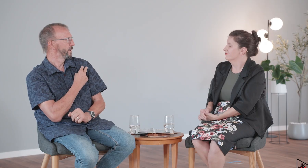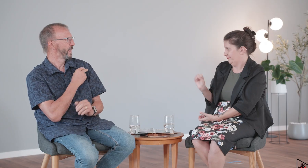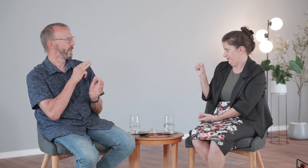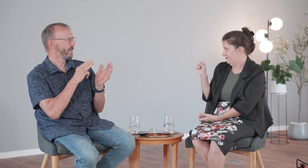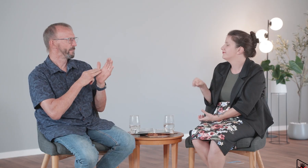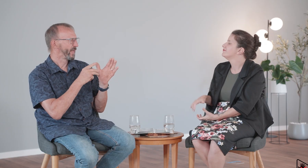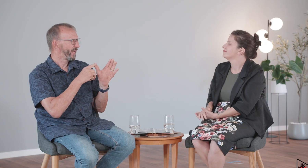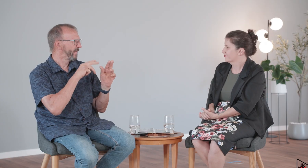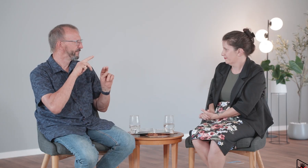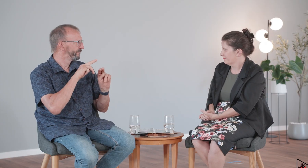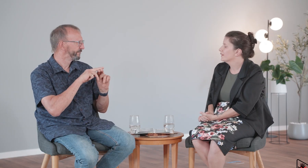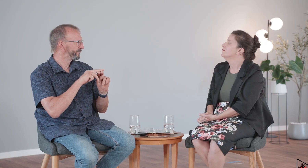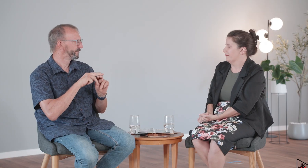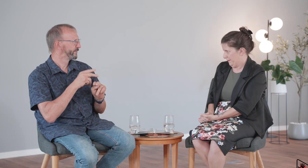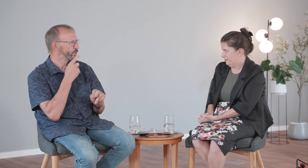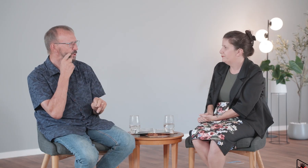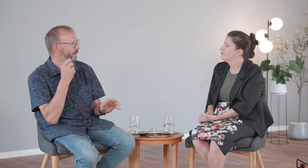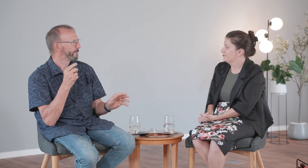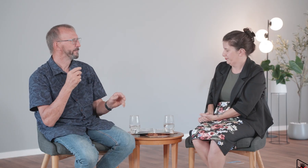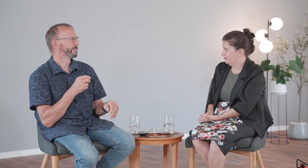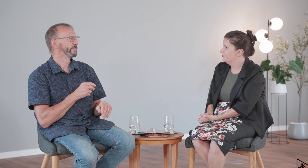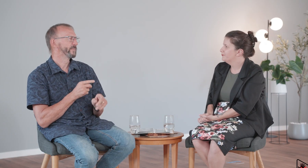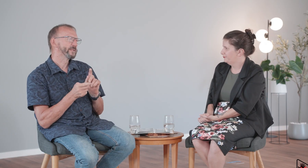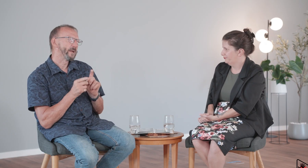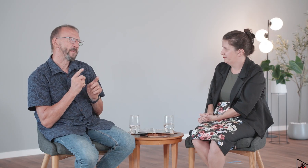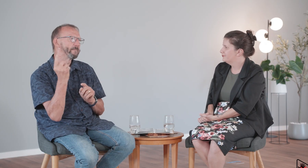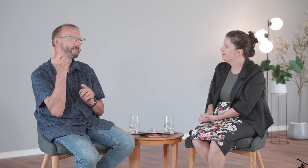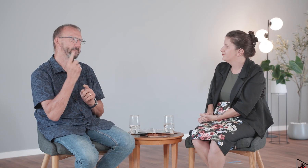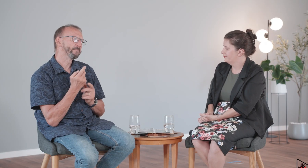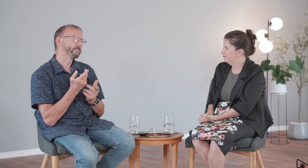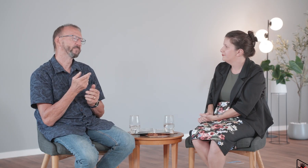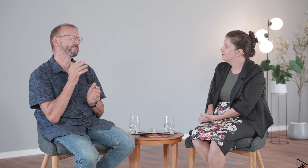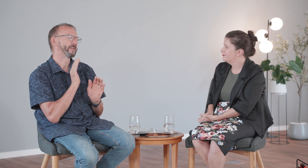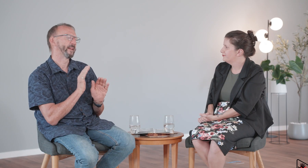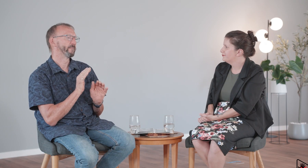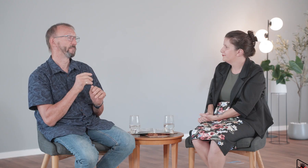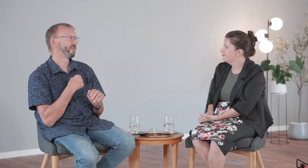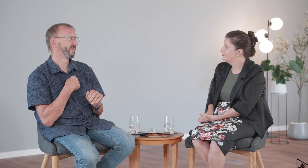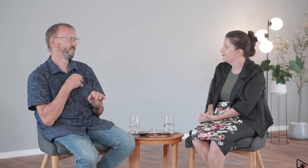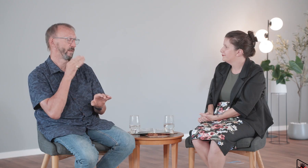beach because every now and then there'd be a MAF officer there to check your catch and so you had